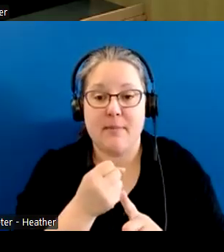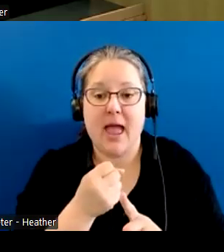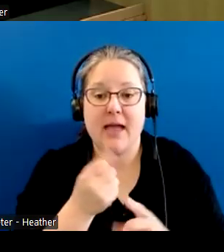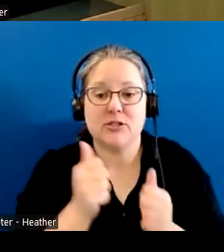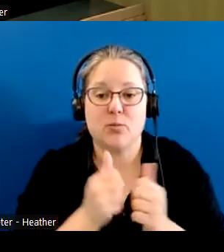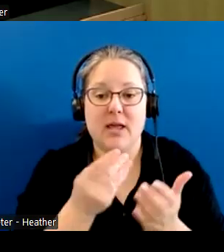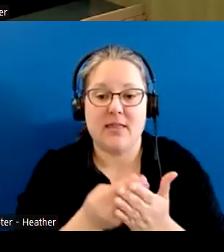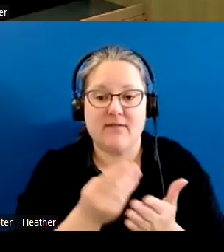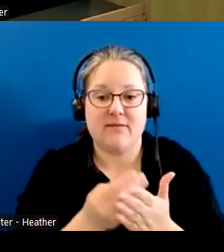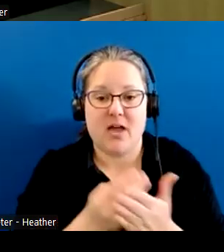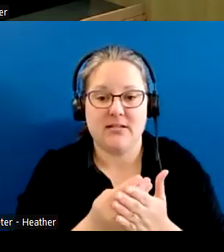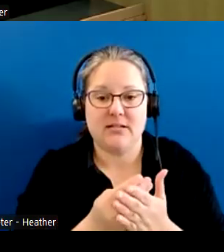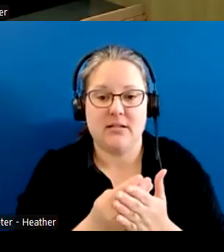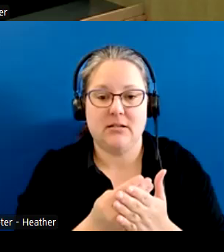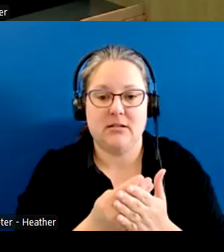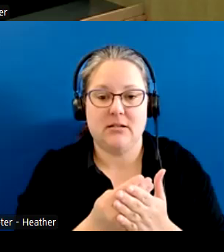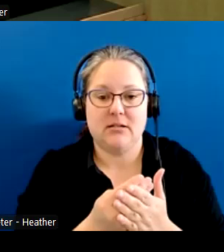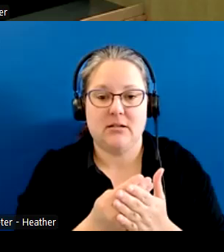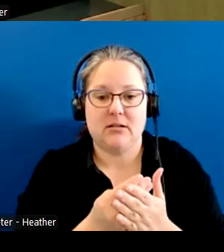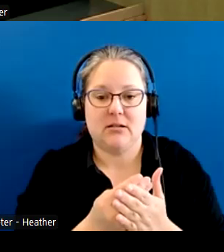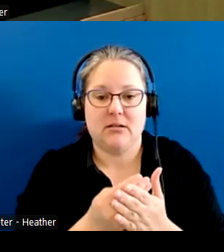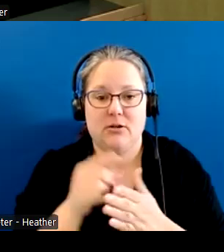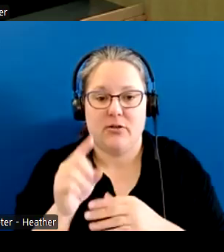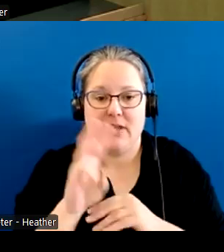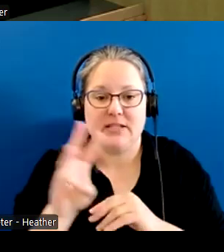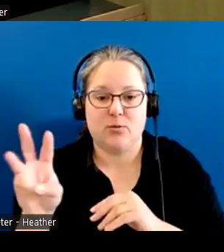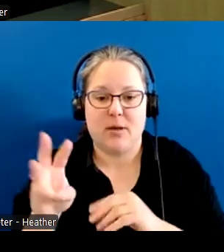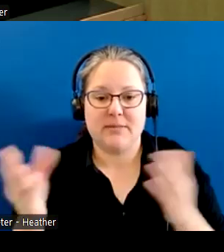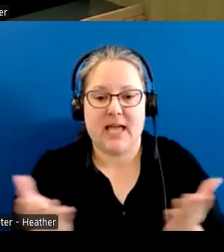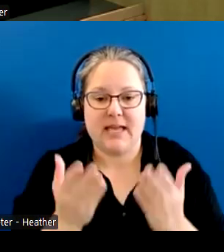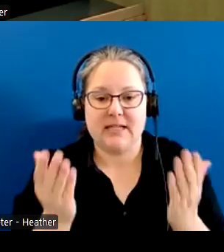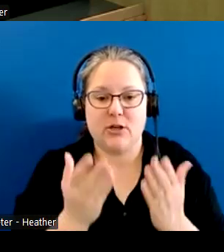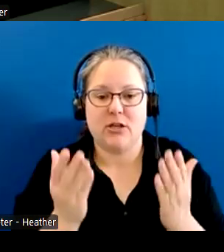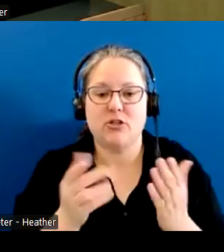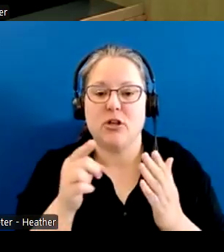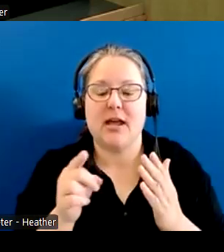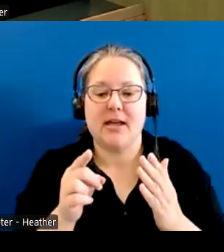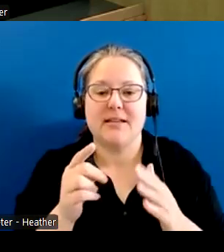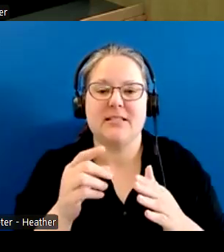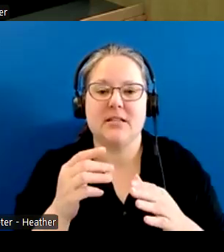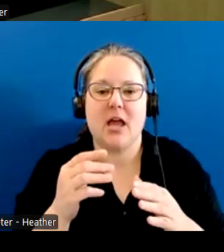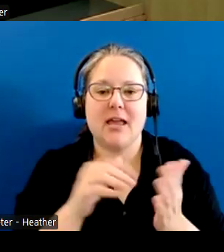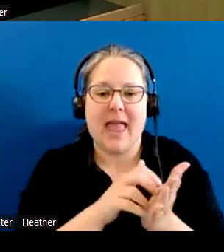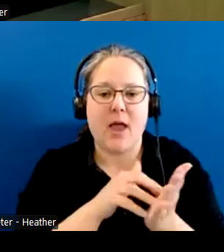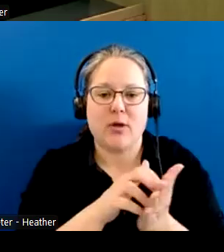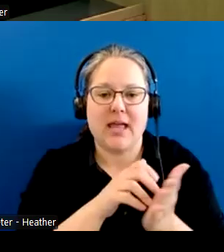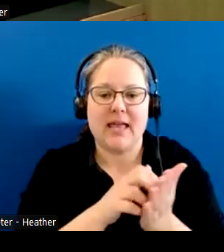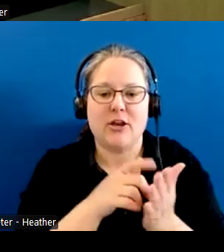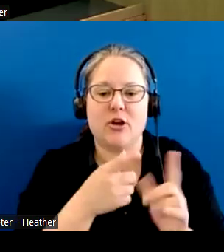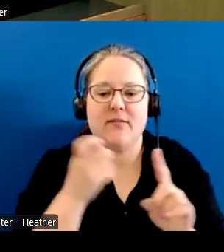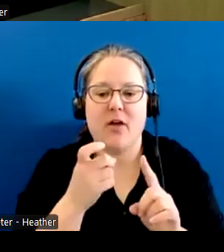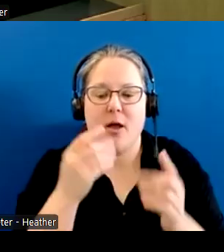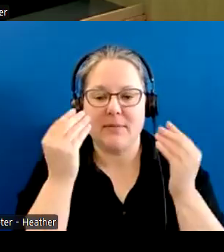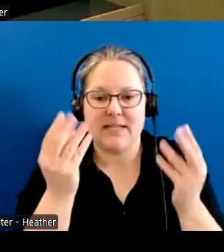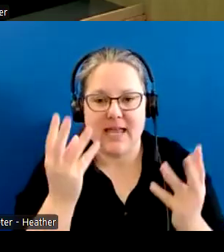um funding. So this is uh this website right here is a calculator based on reporter data that